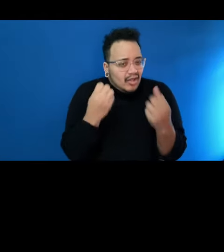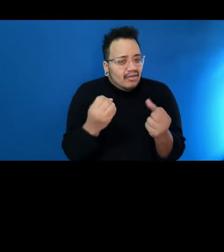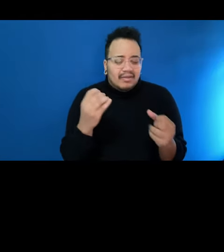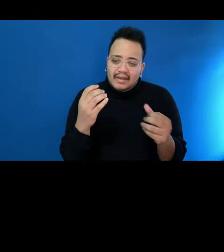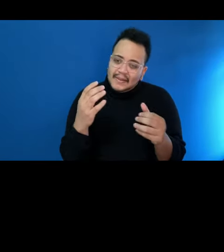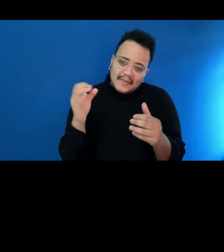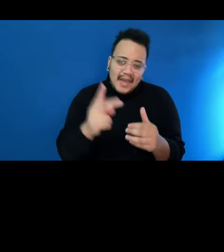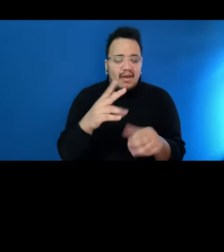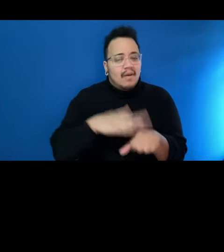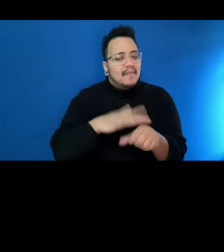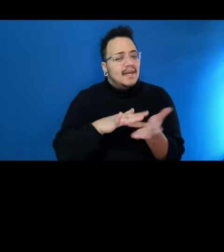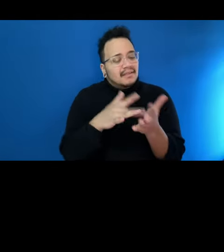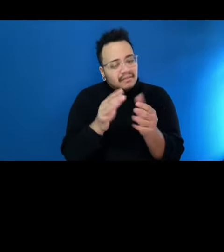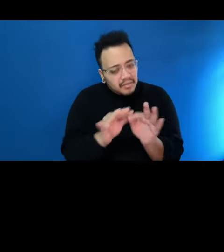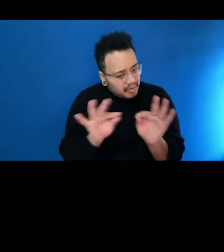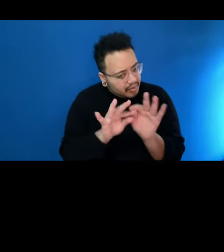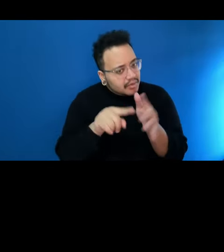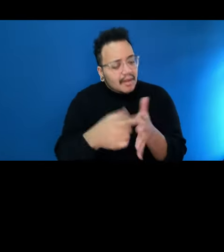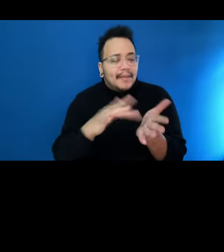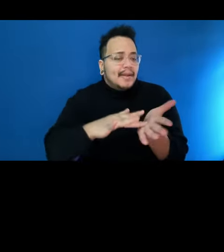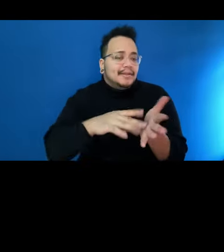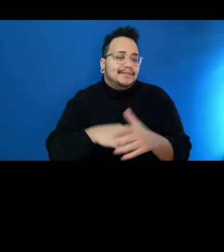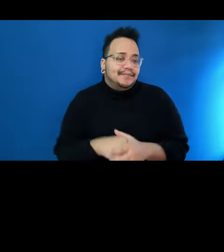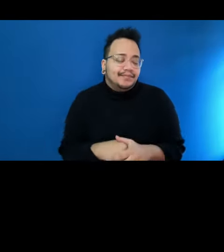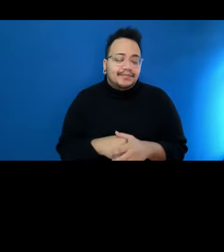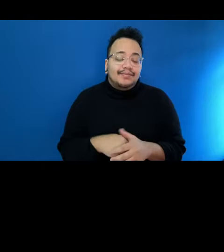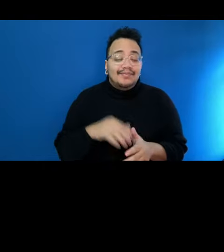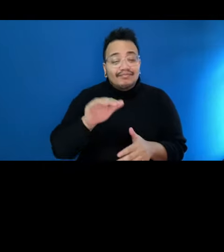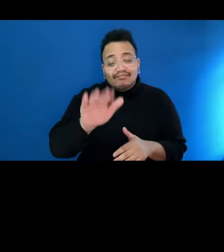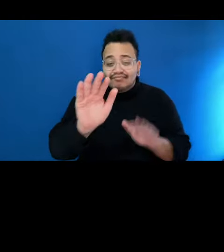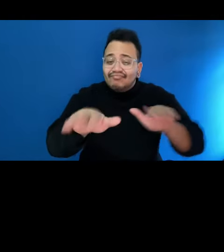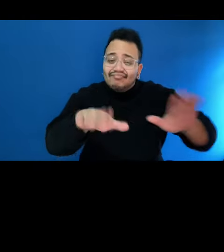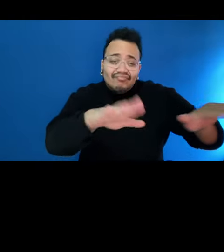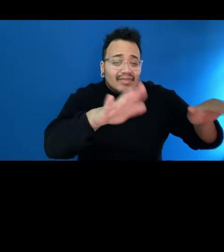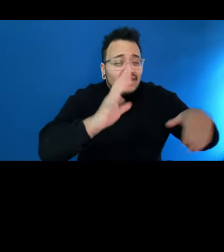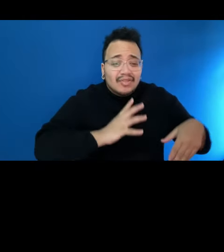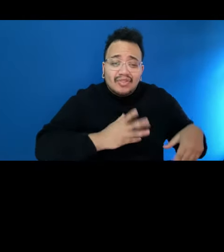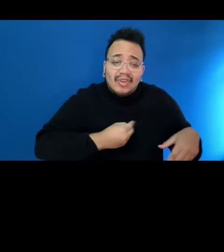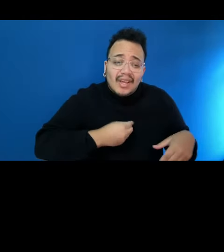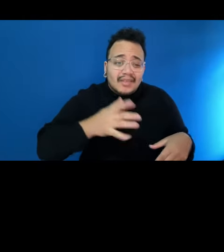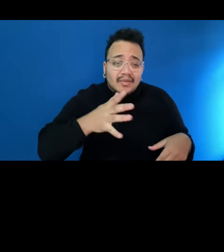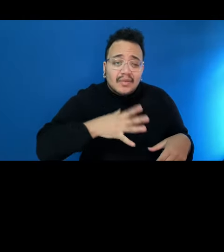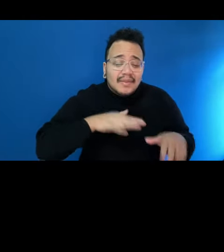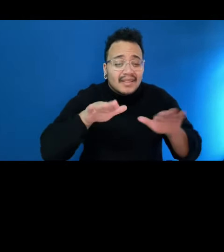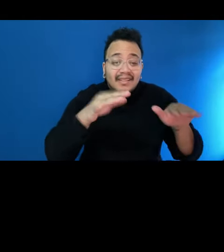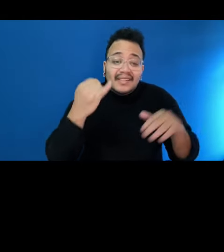I would tell a trans girl who's coming into herself, finding out she had HIV,